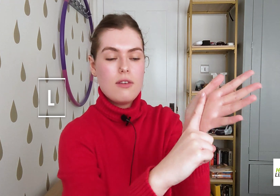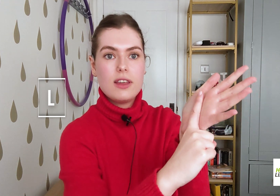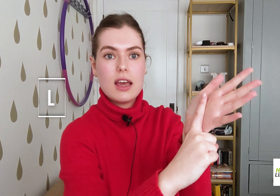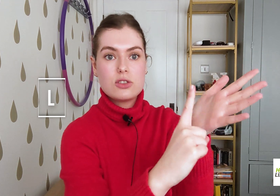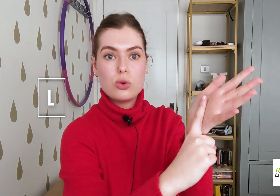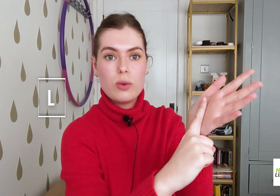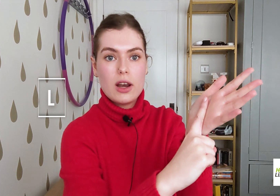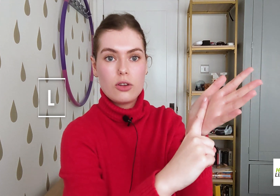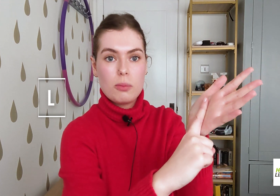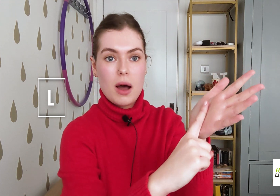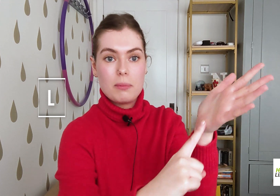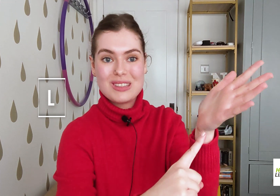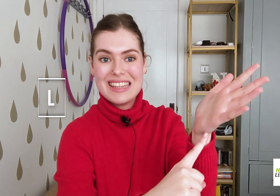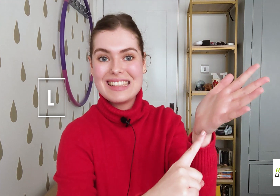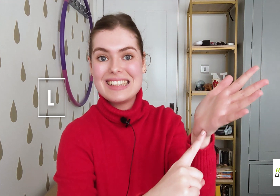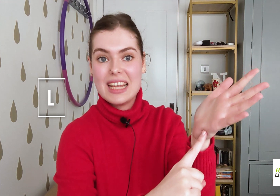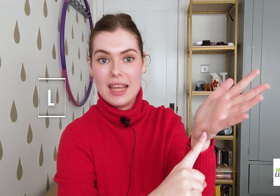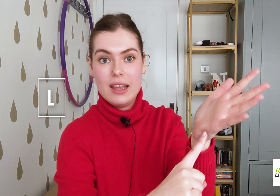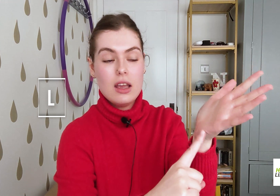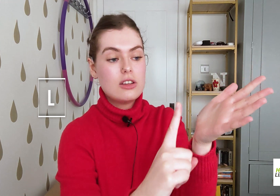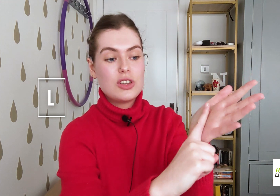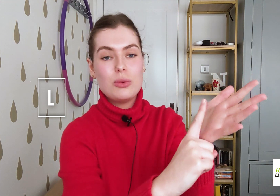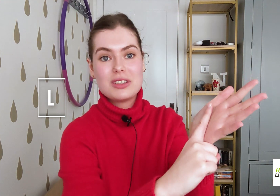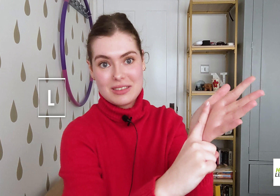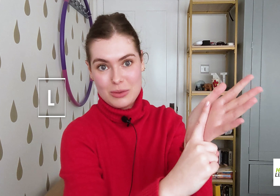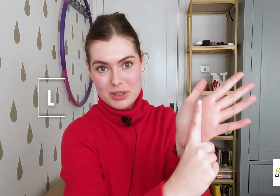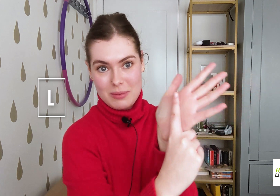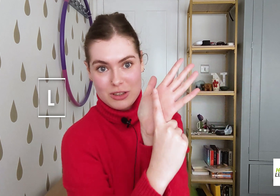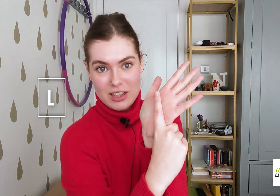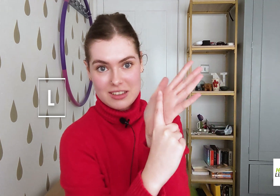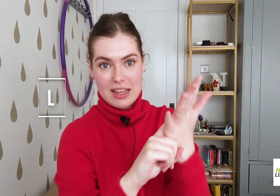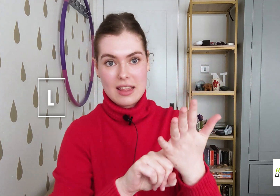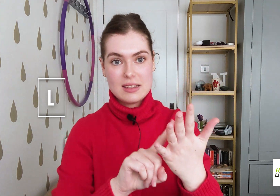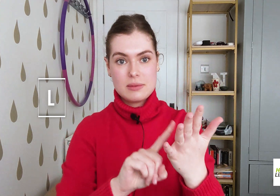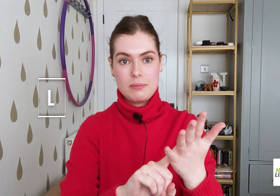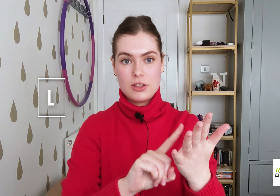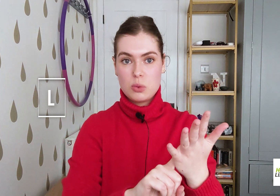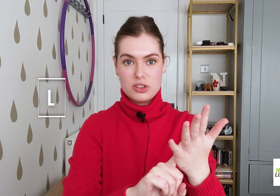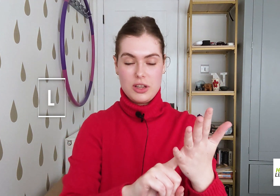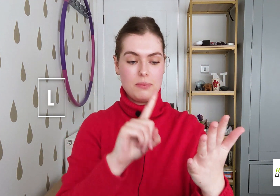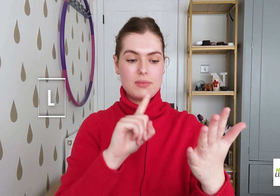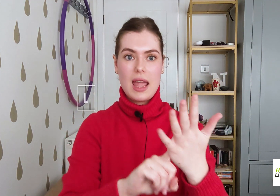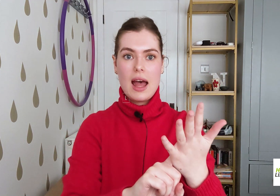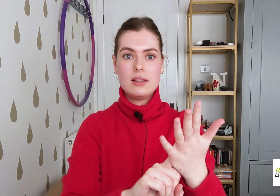finger is all the way along your palm because this is “T”. So you want you want to make sure it looks like this, but towards you “L”.